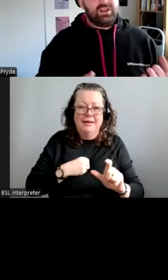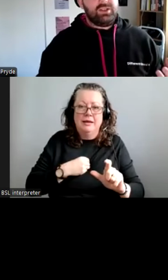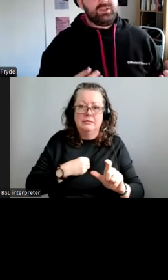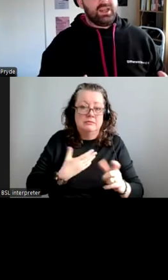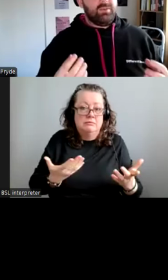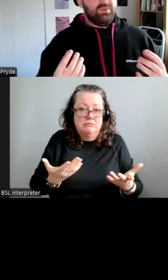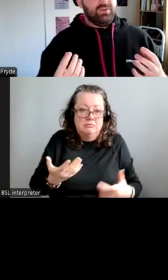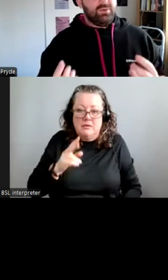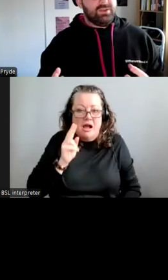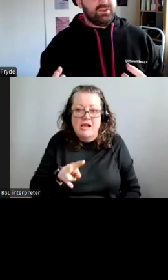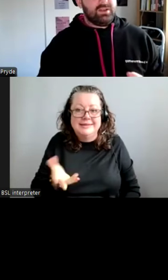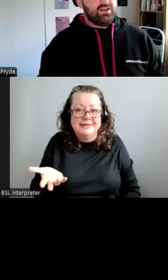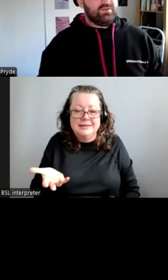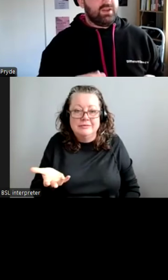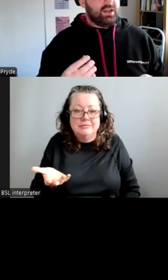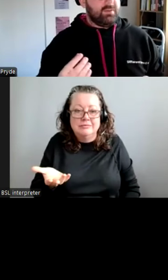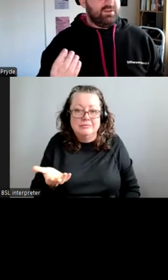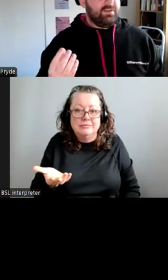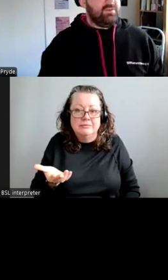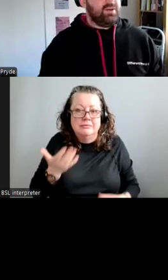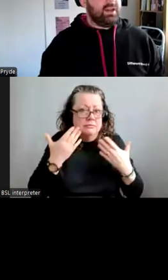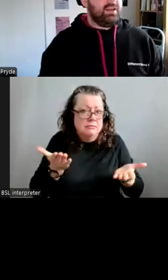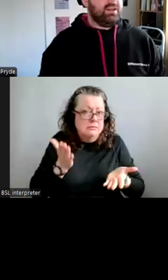unless you've set up those feedback